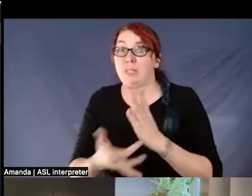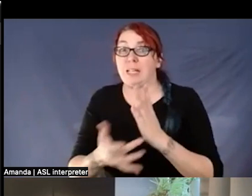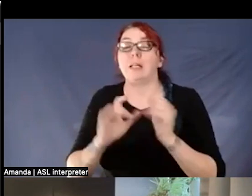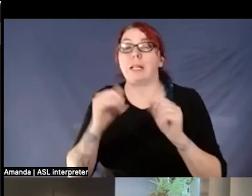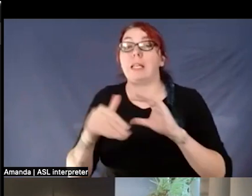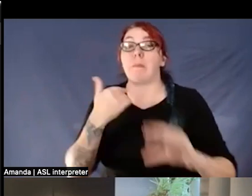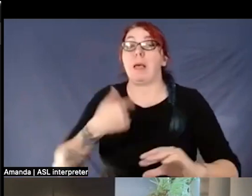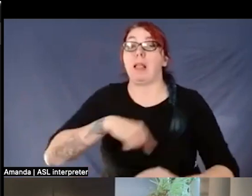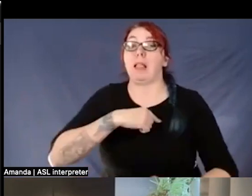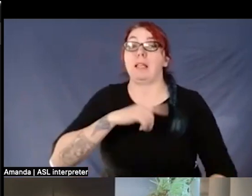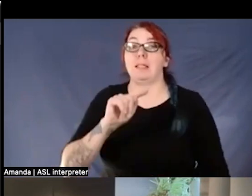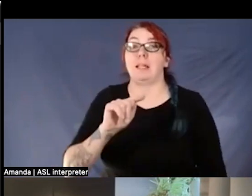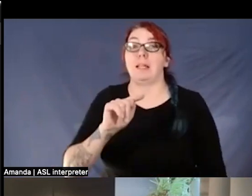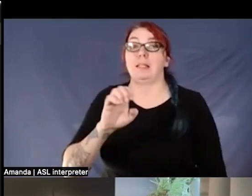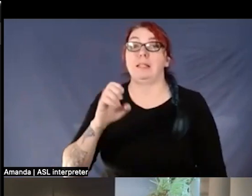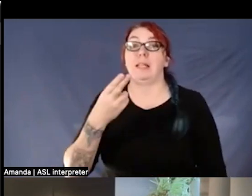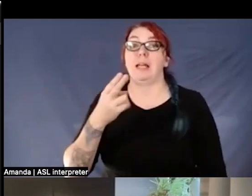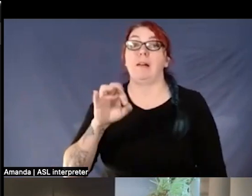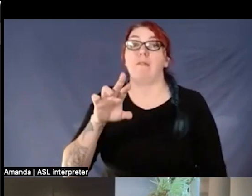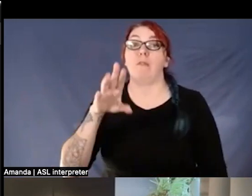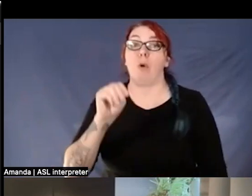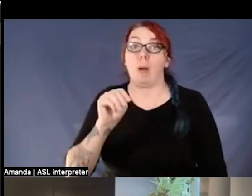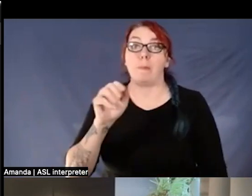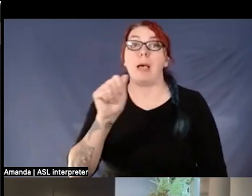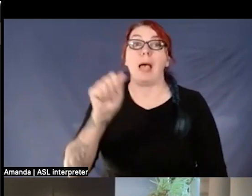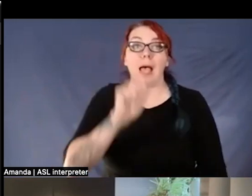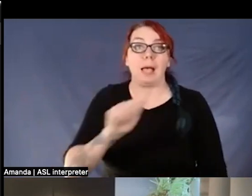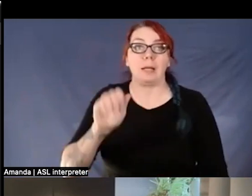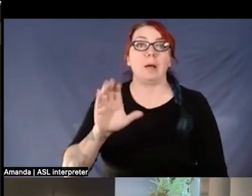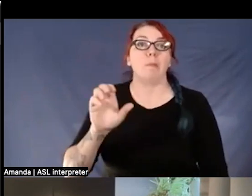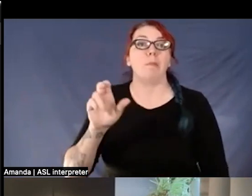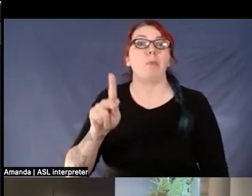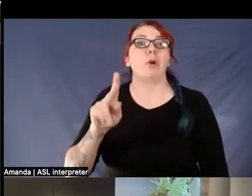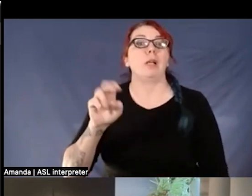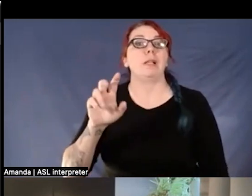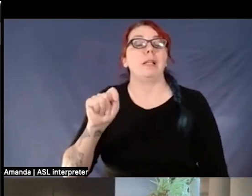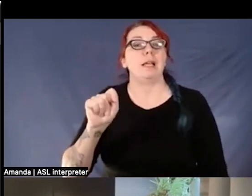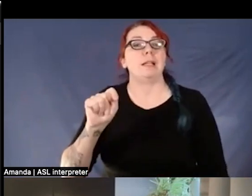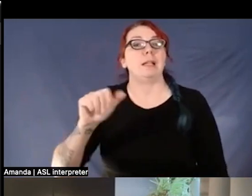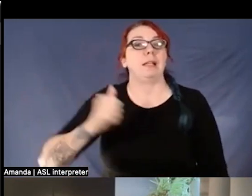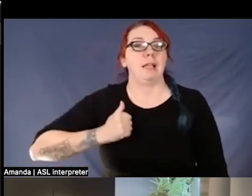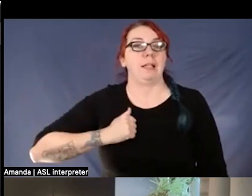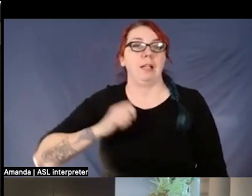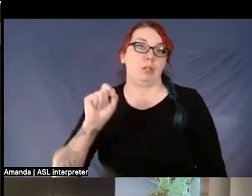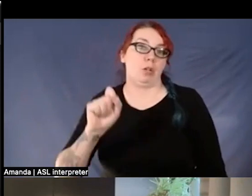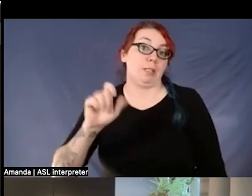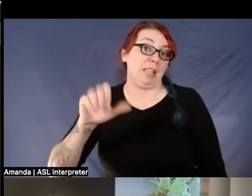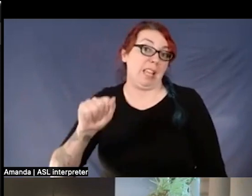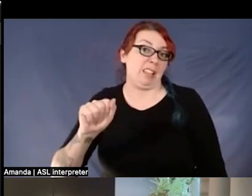at BooknetCanada.ca. We're providing live ASL and closed captioning for this session. To see